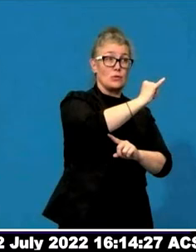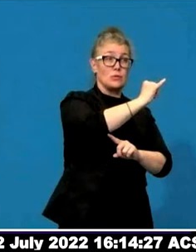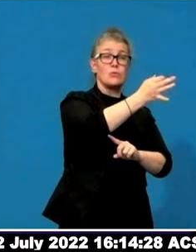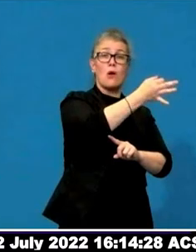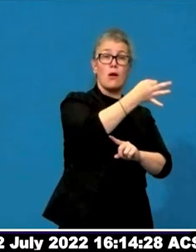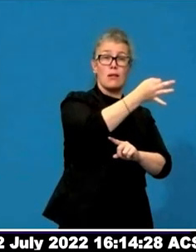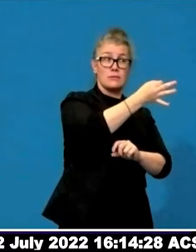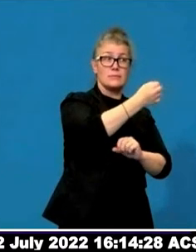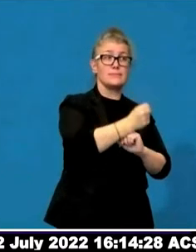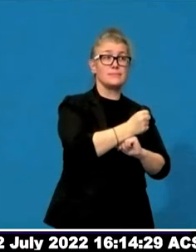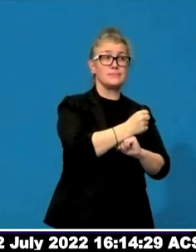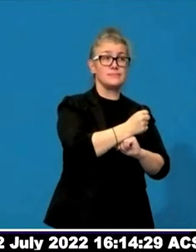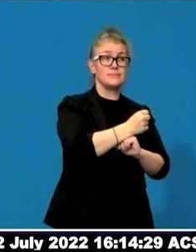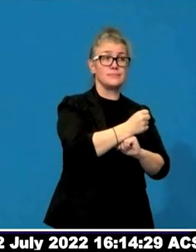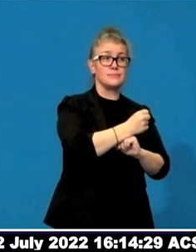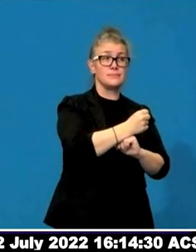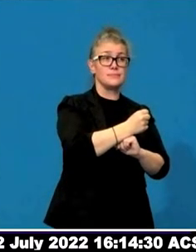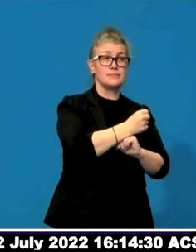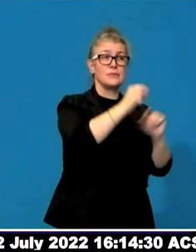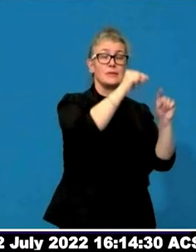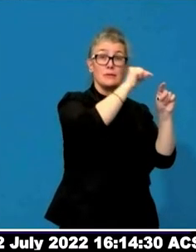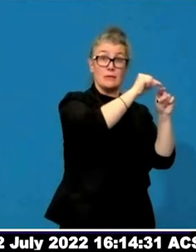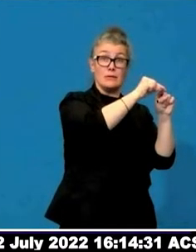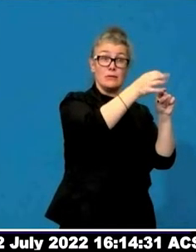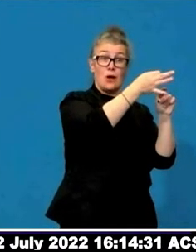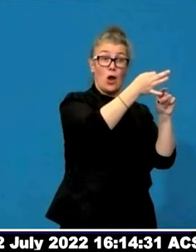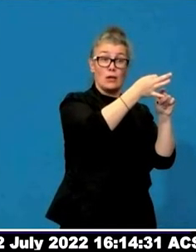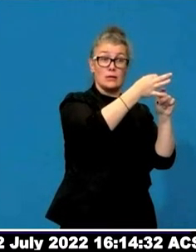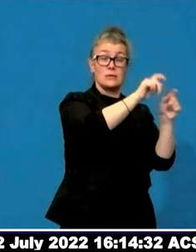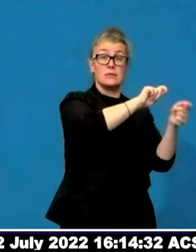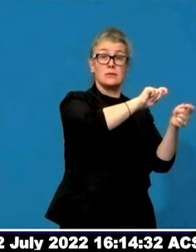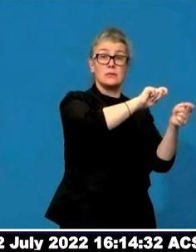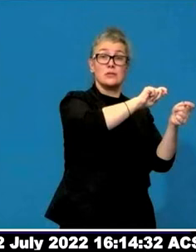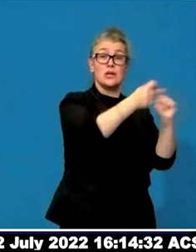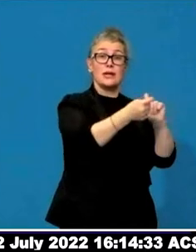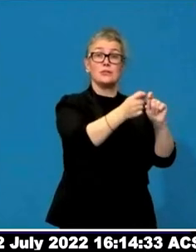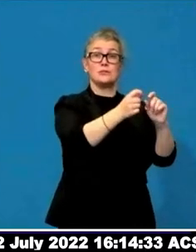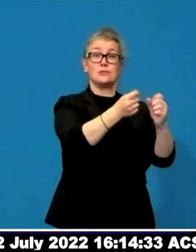And from Horn Island transfer in a bus from the airport